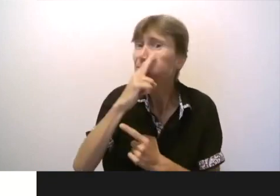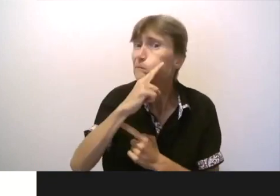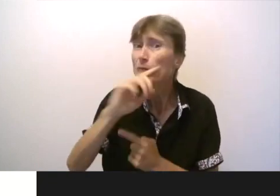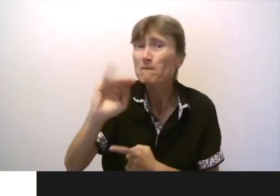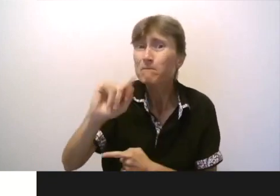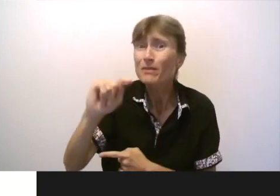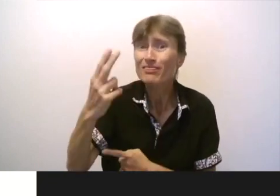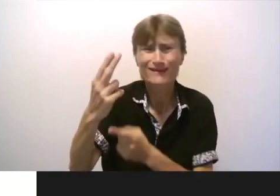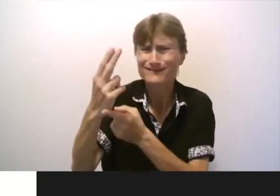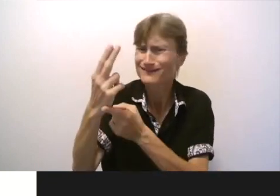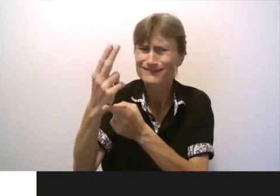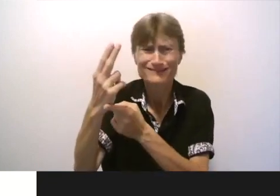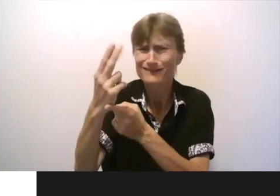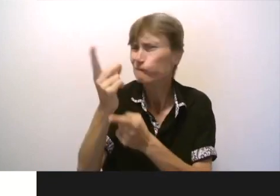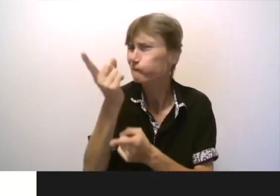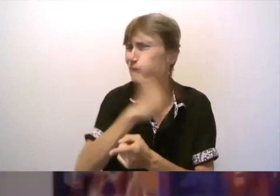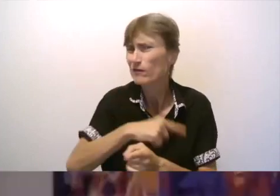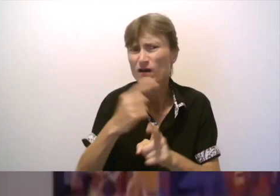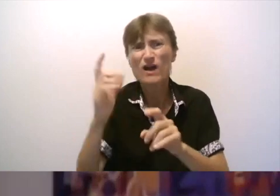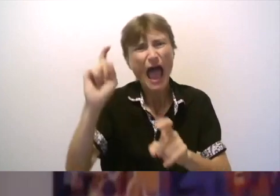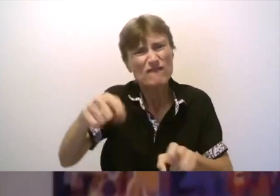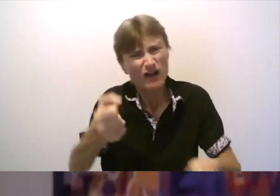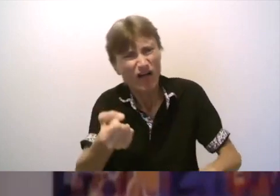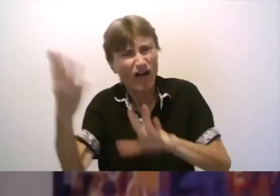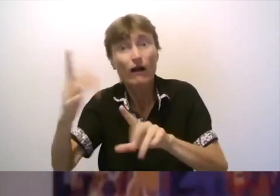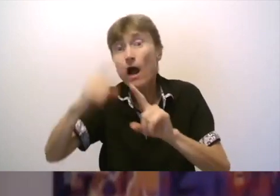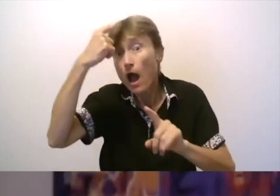change systemic changes are hard so i'm i'm going to jump in and i'm